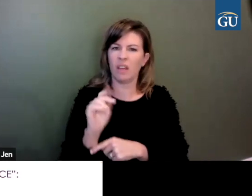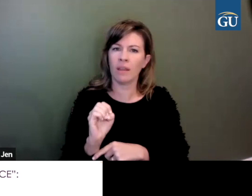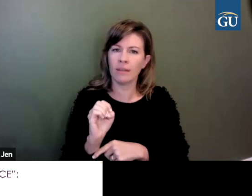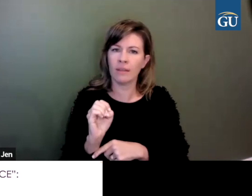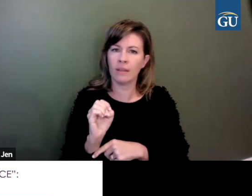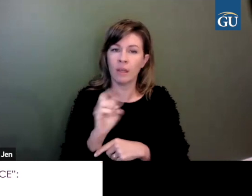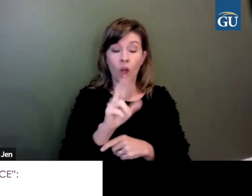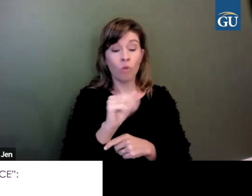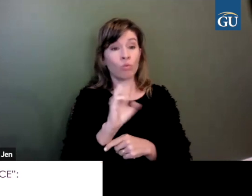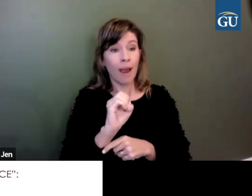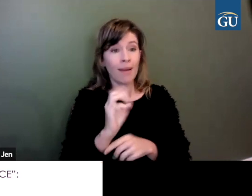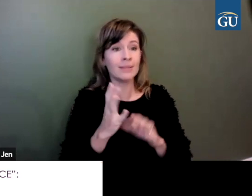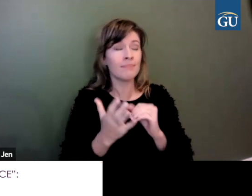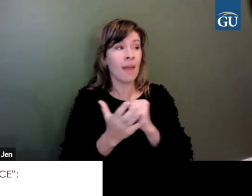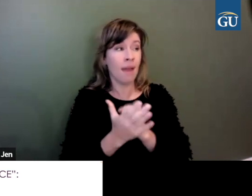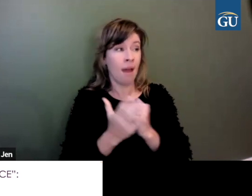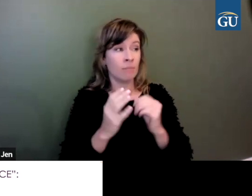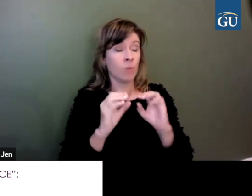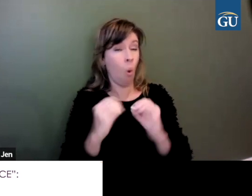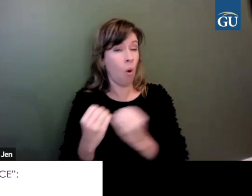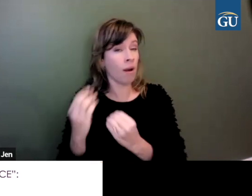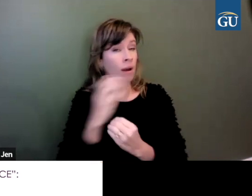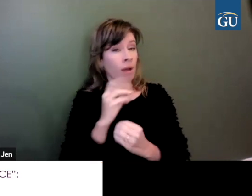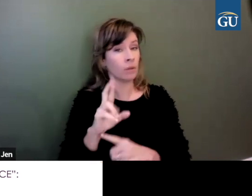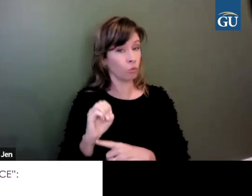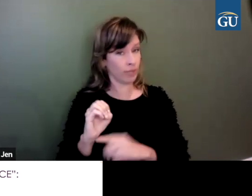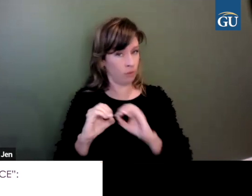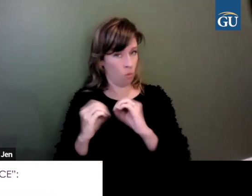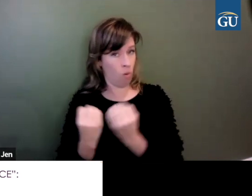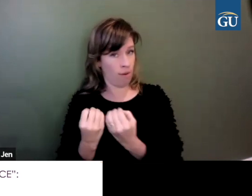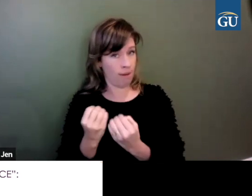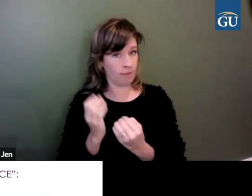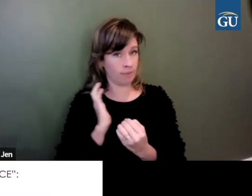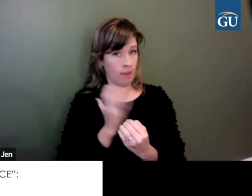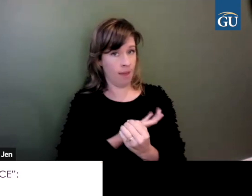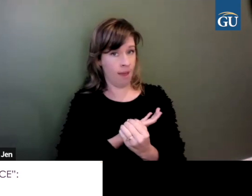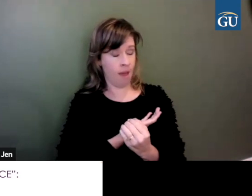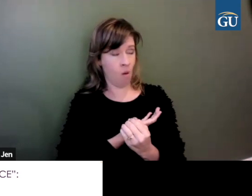our